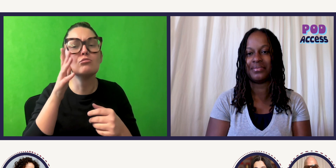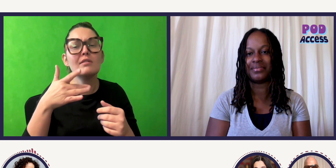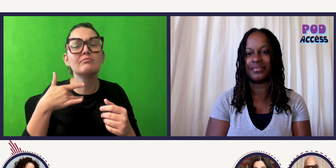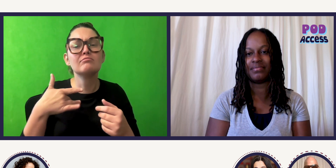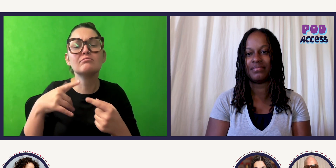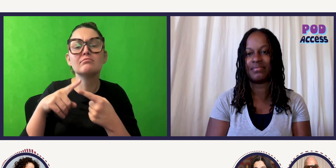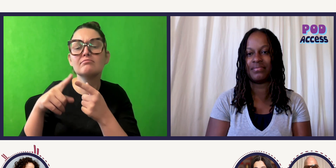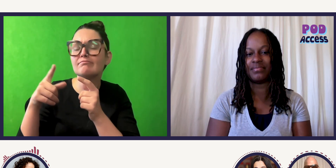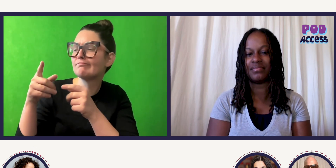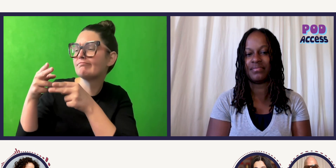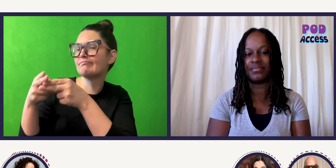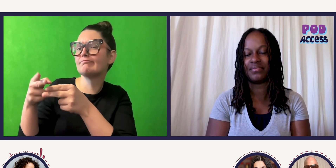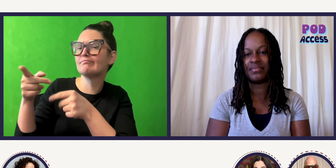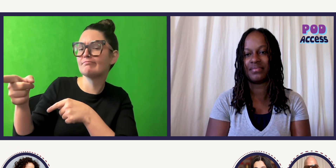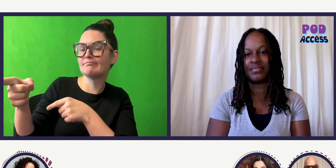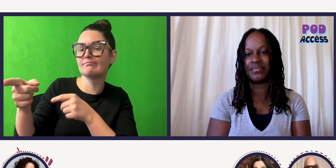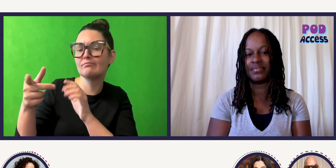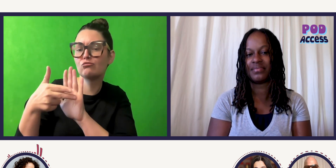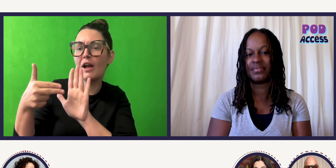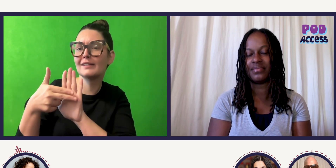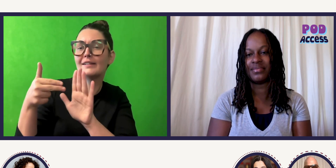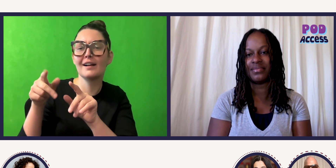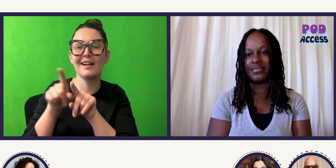Would you typically refer to branding as a Mystery Machine